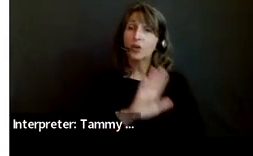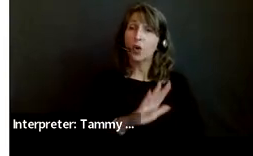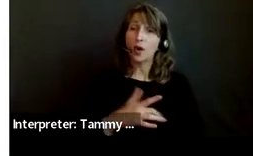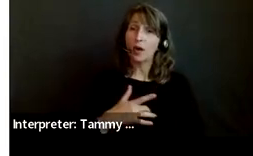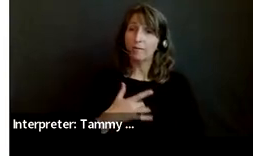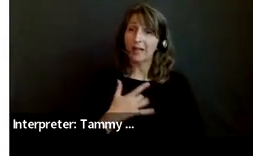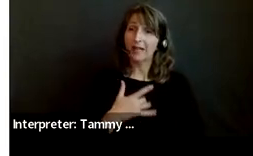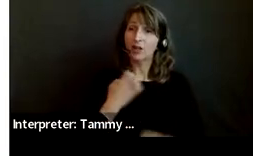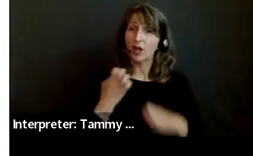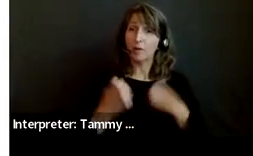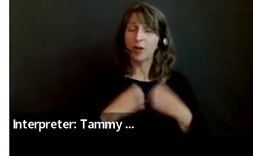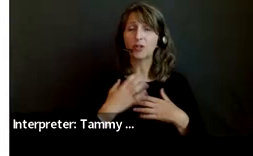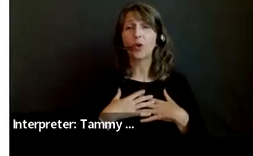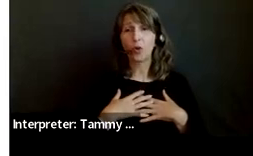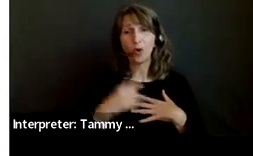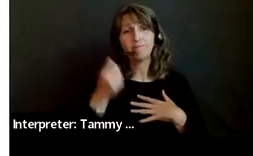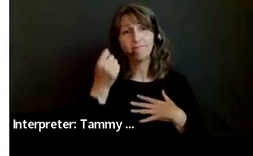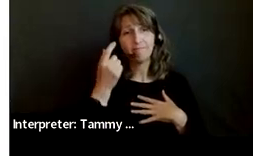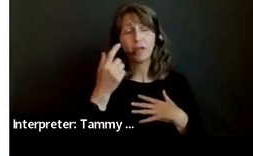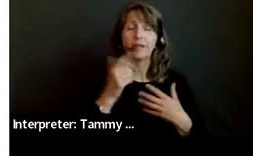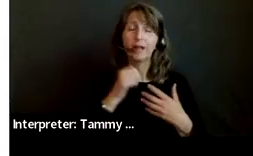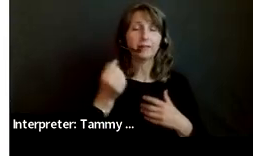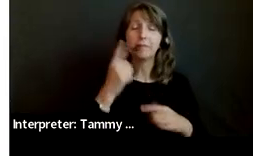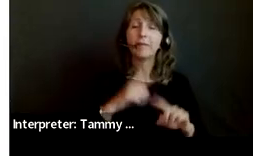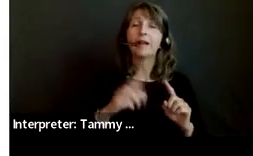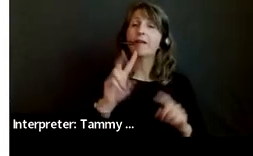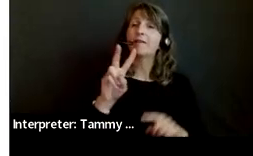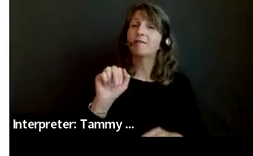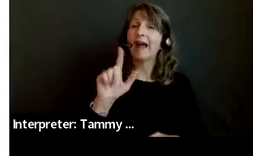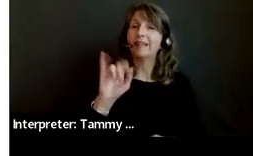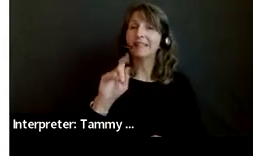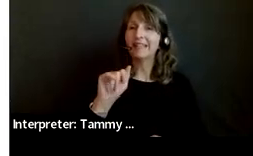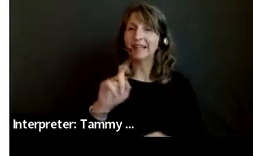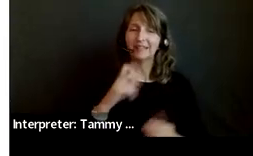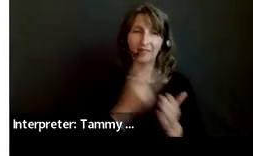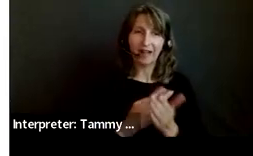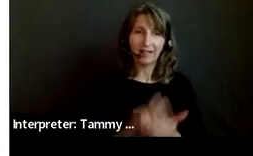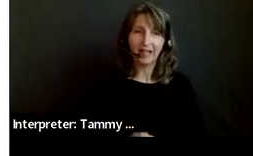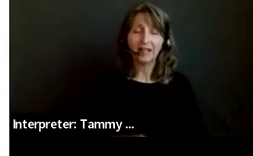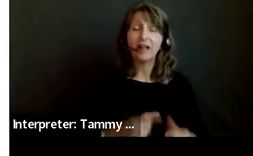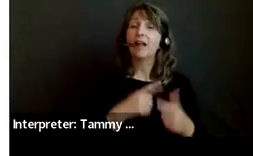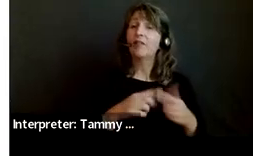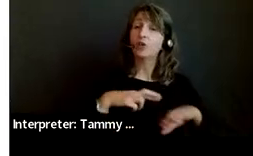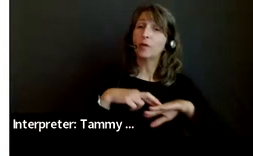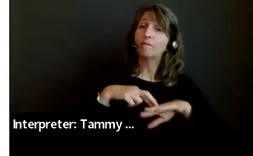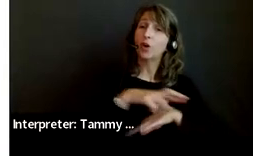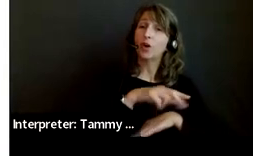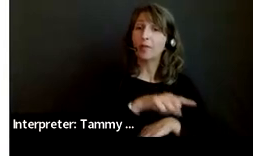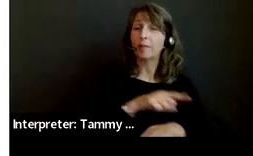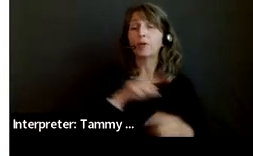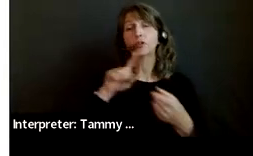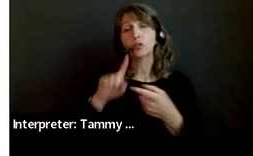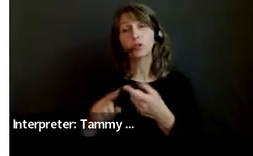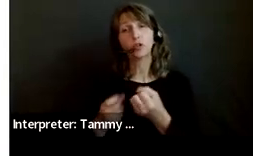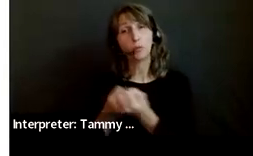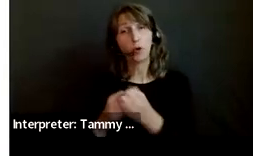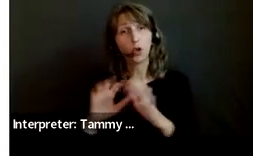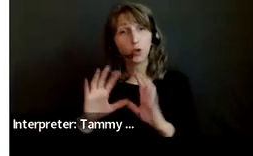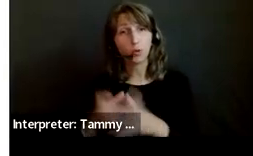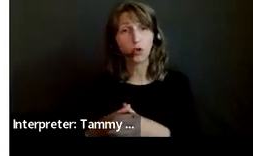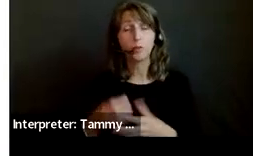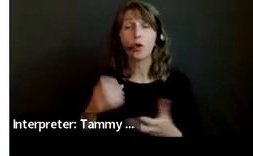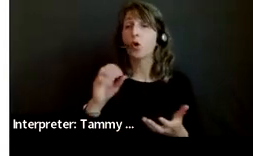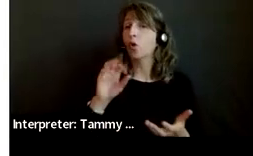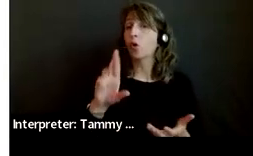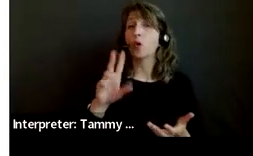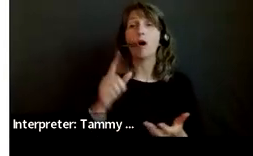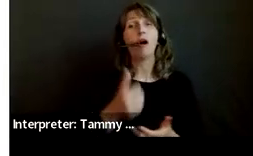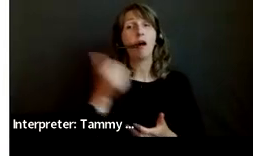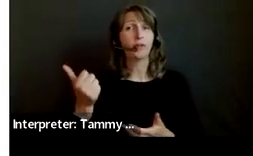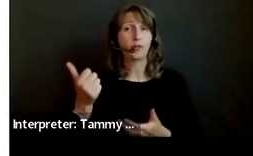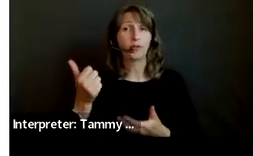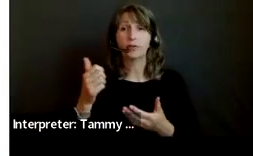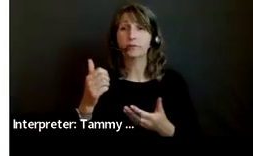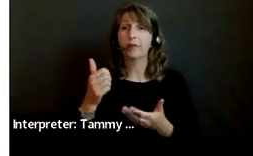And then to refer someone to some sort of support system, trauma therapies, support group, whatever that may be, when that is appropriate getting your role in this person's life.